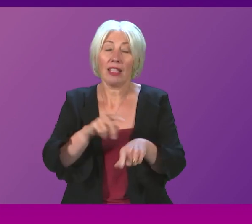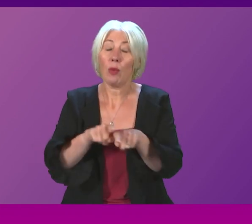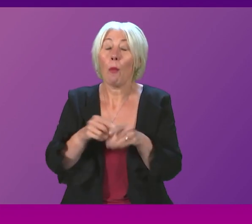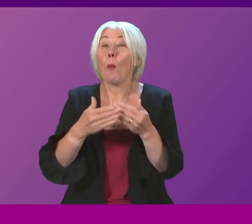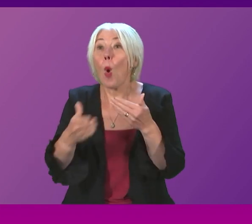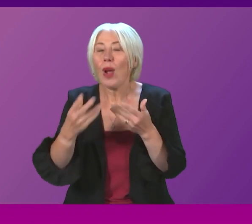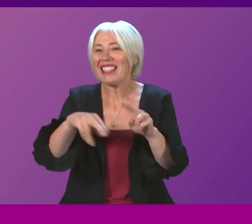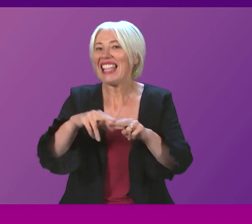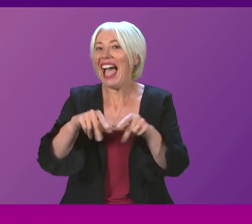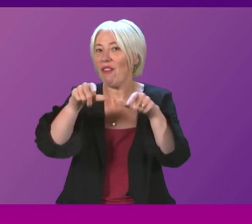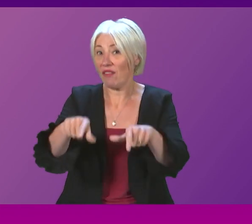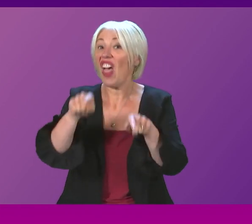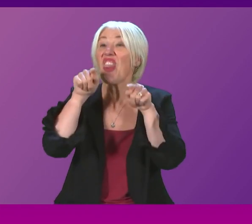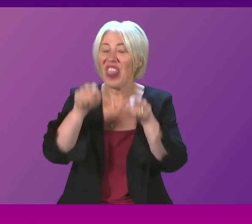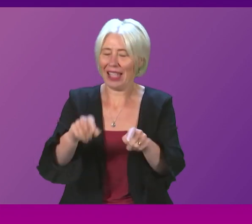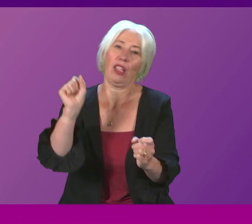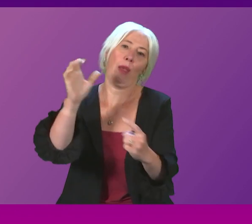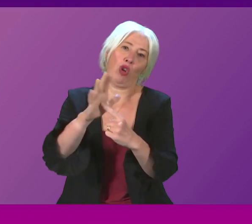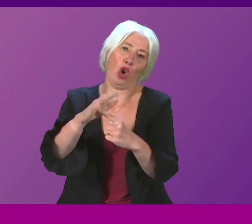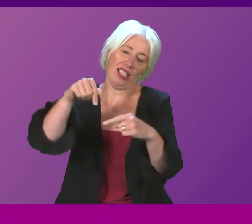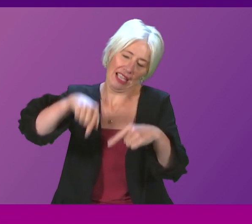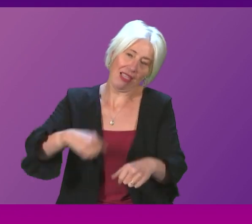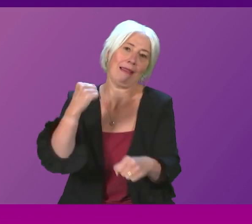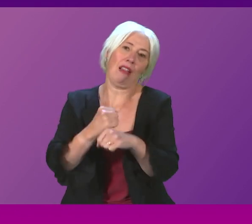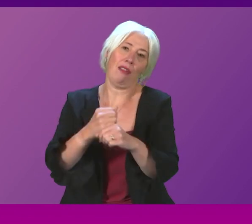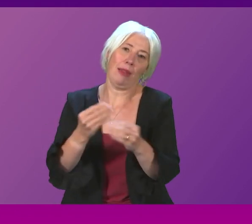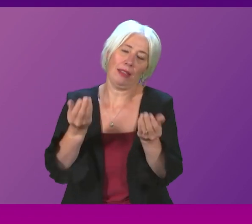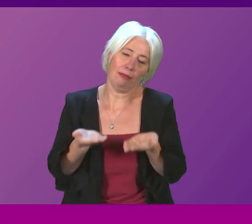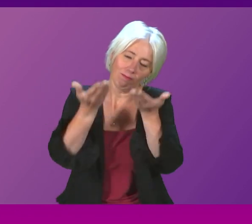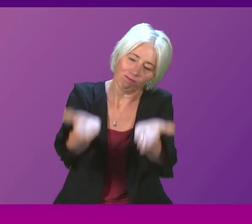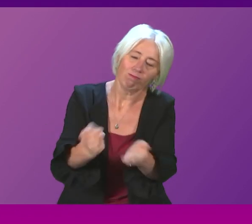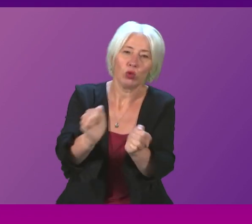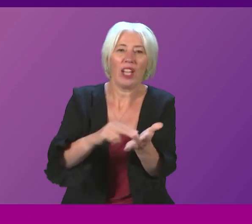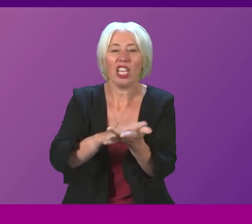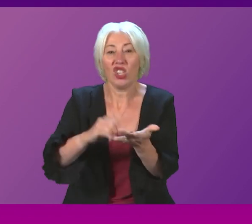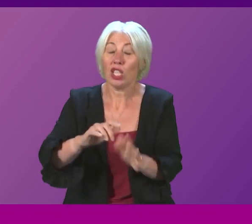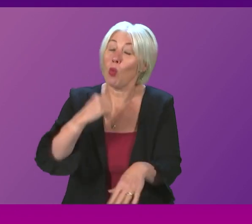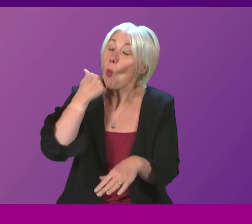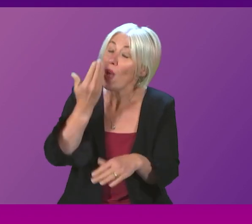That is the measure of the priority that this Government gives, and always will give, to